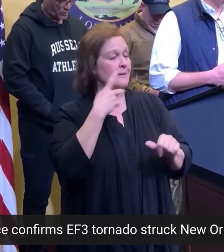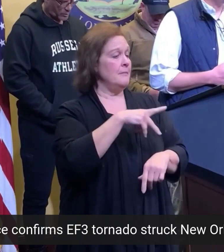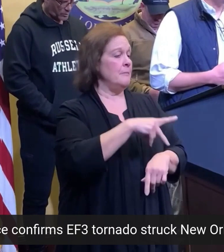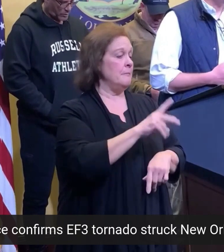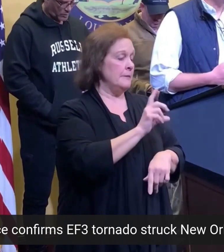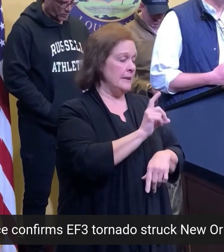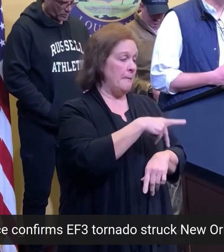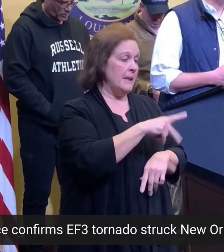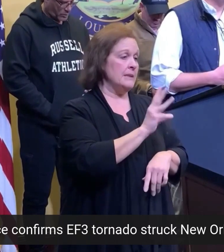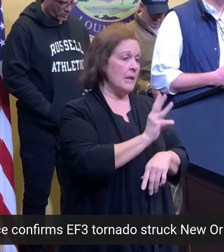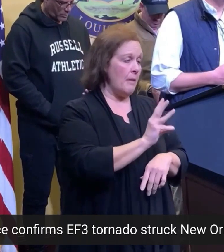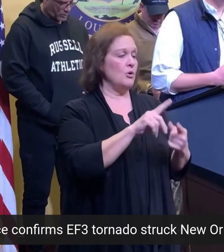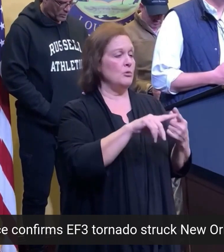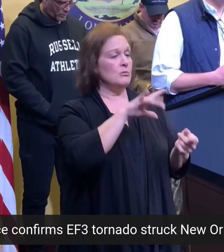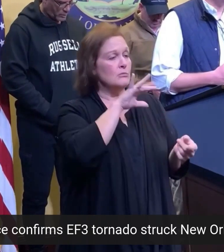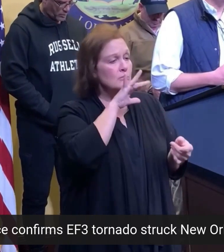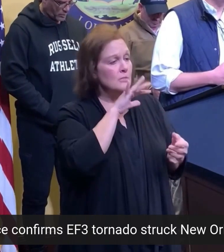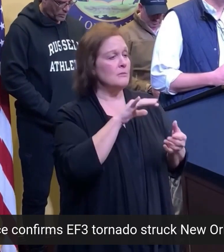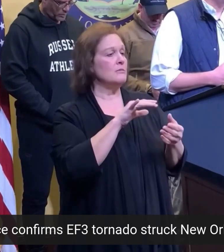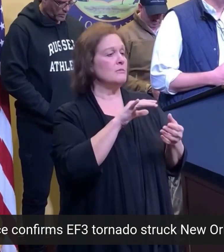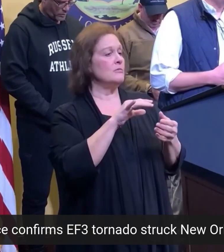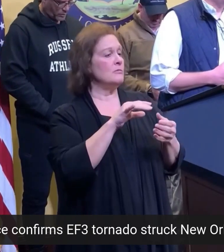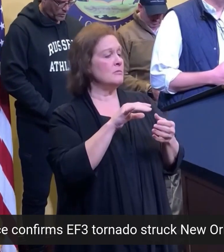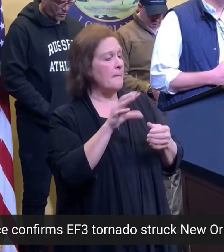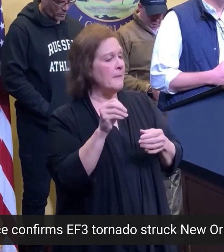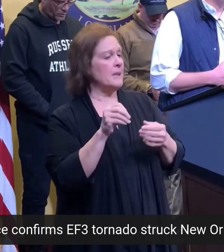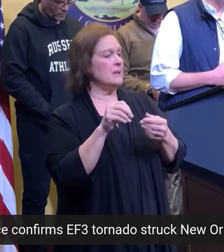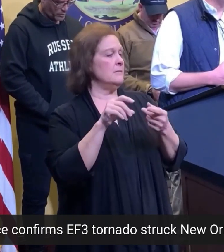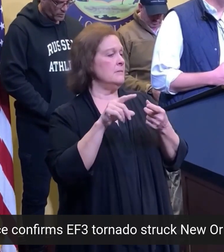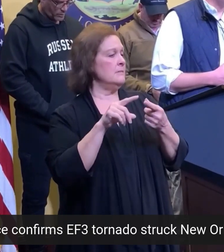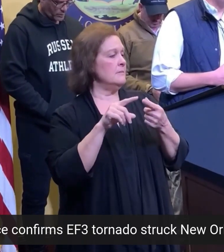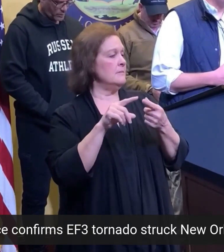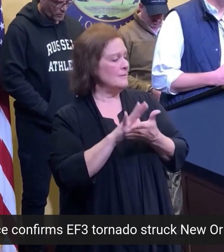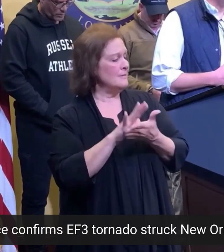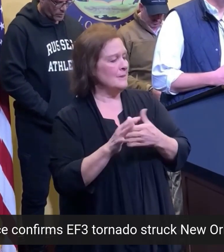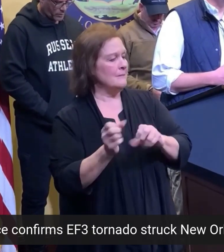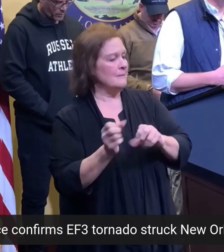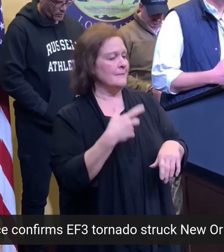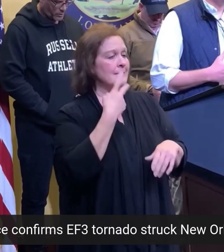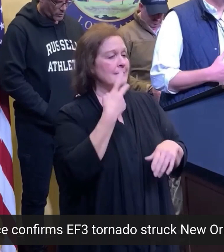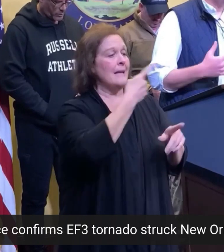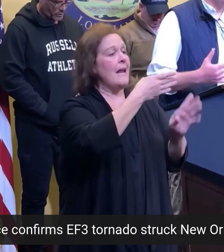sanitation and parkways folks out there and seeing neighbors come out and clean um and